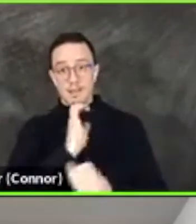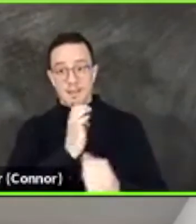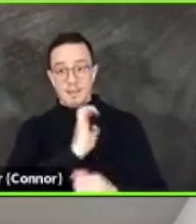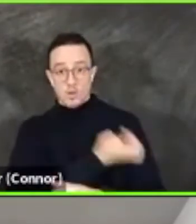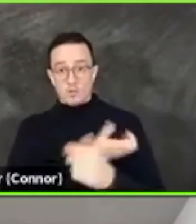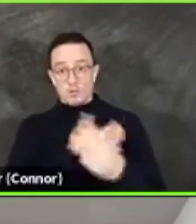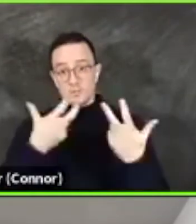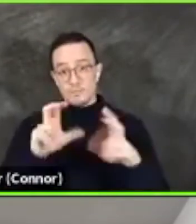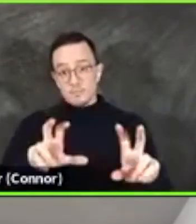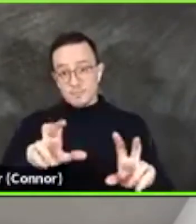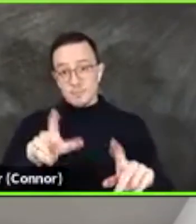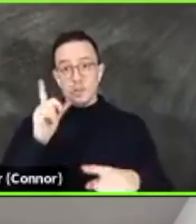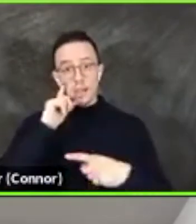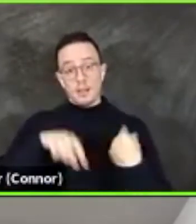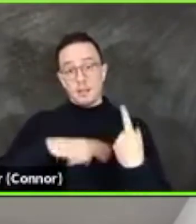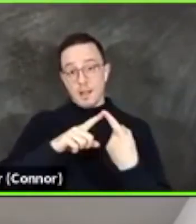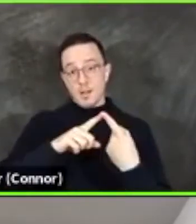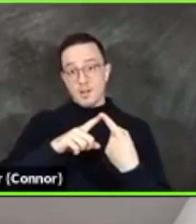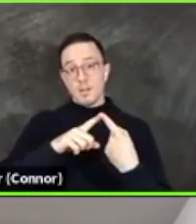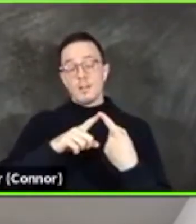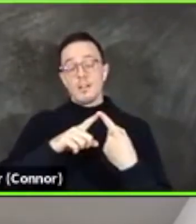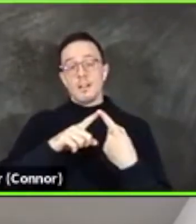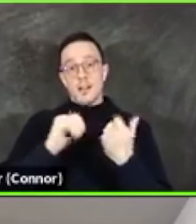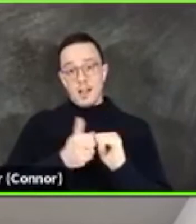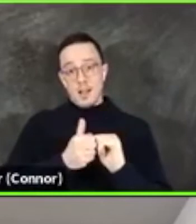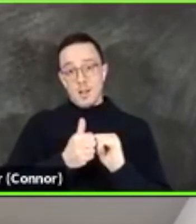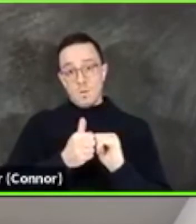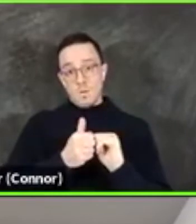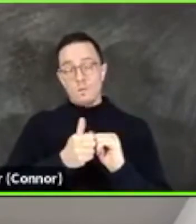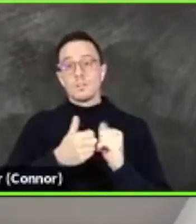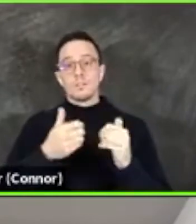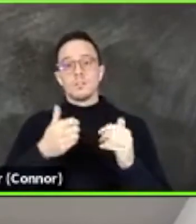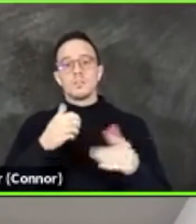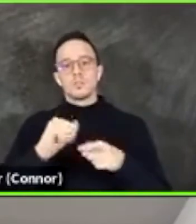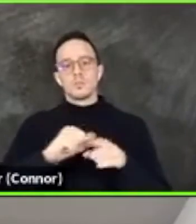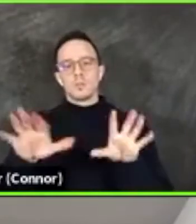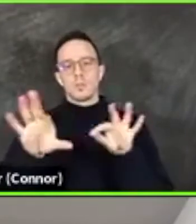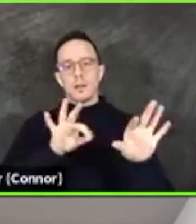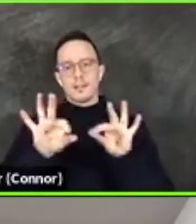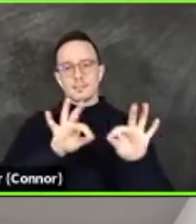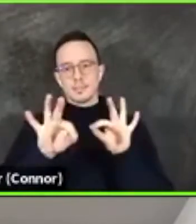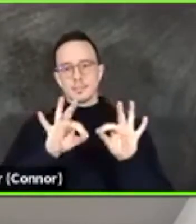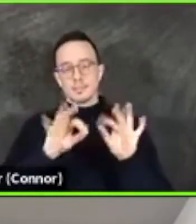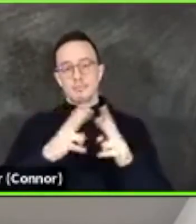PARTICULARLY, THINKING ABOUT THE WAYS IN WHICH, YOU KNOW, CURATORIAL PRACTICE IS ALSO A VERY INDIVIDUALIST WORK, .